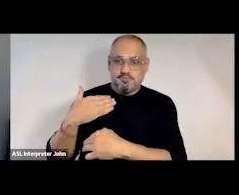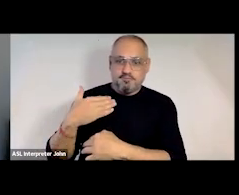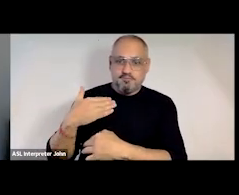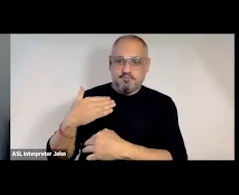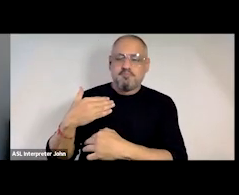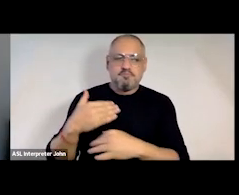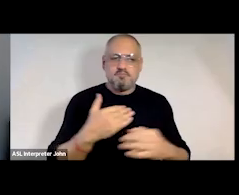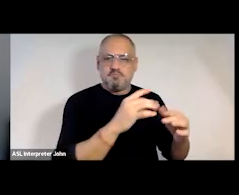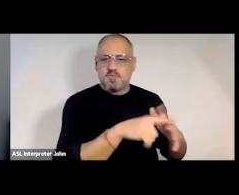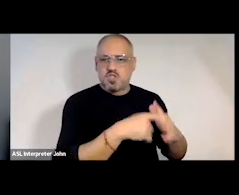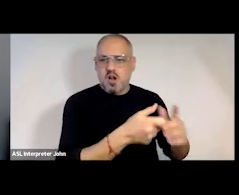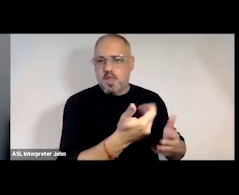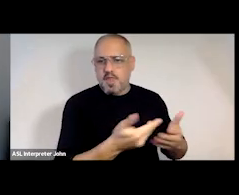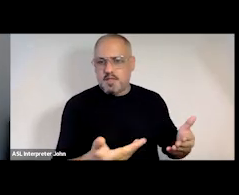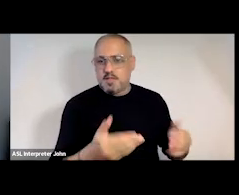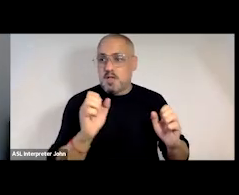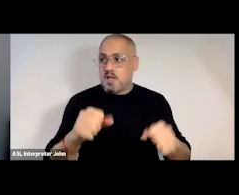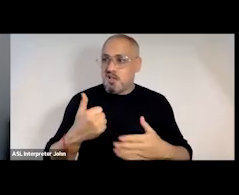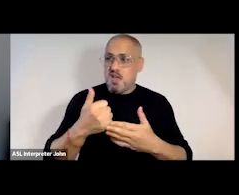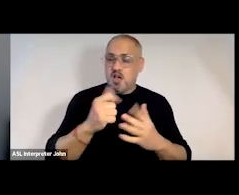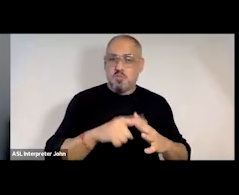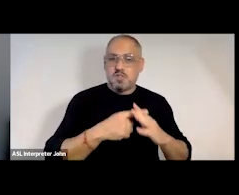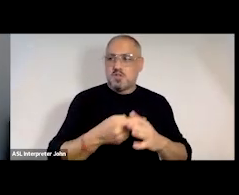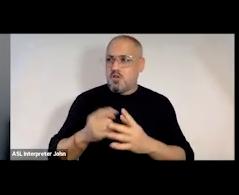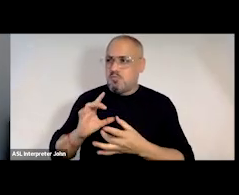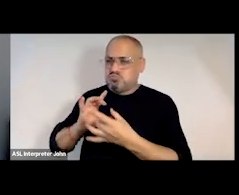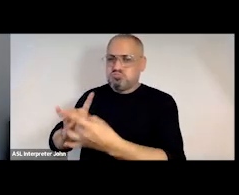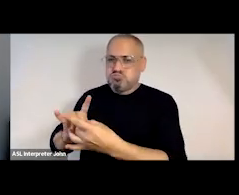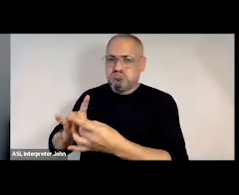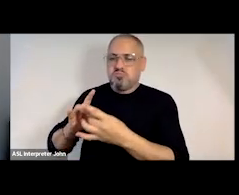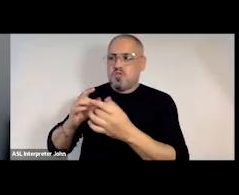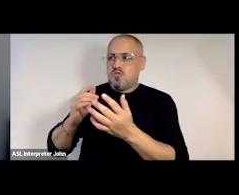It can be helpful to begin to kind of build relationships with medical records departments